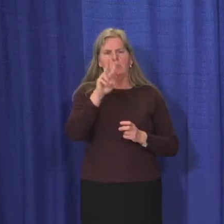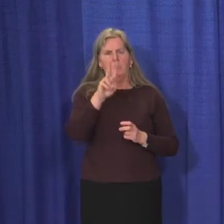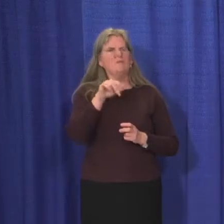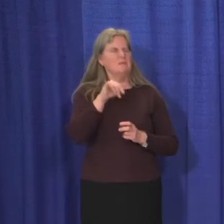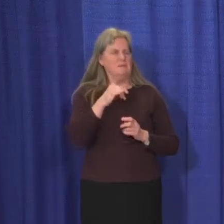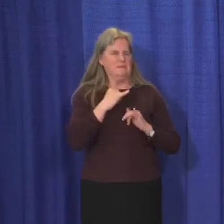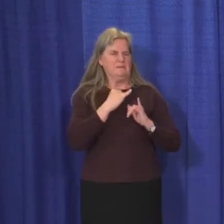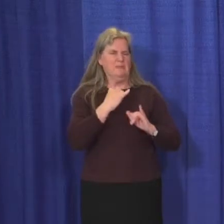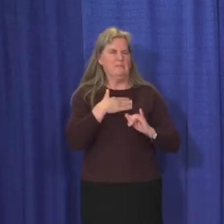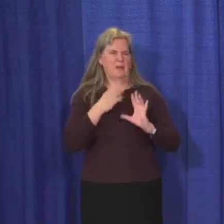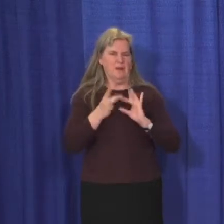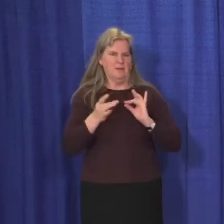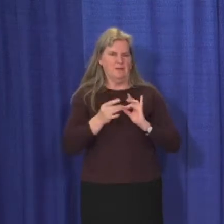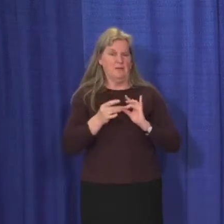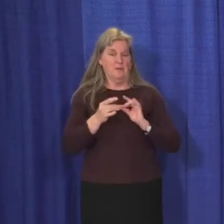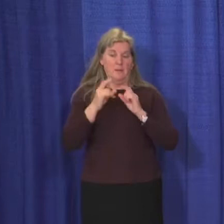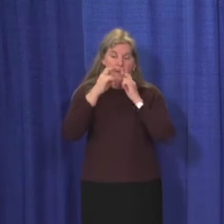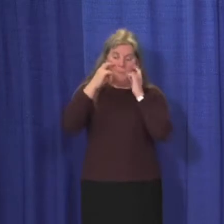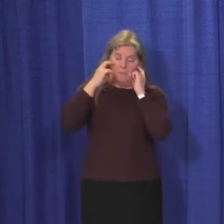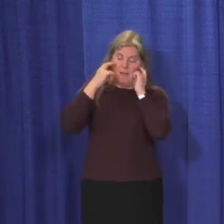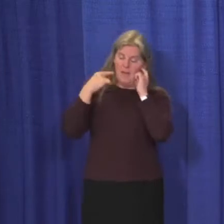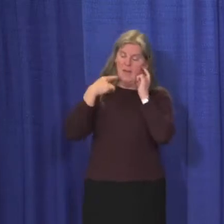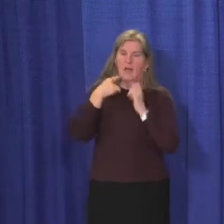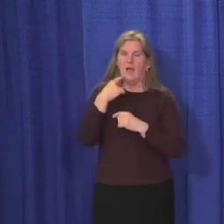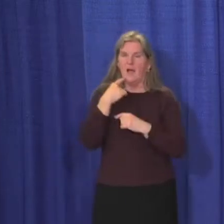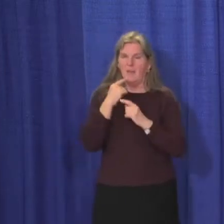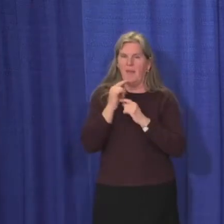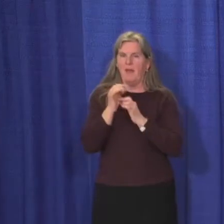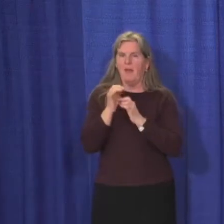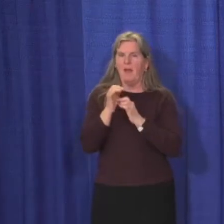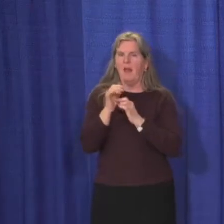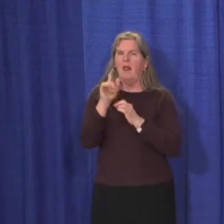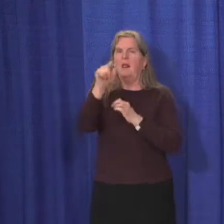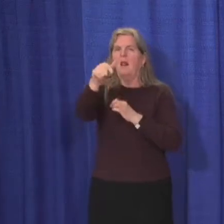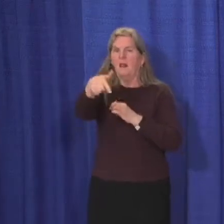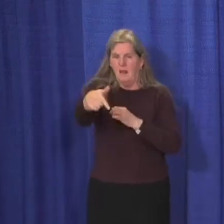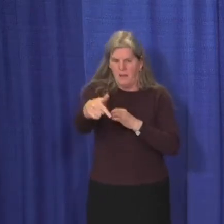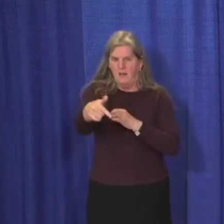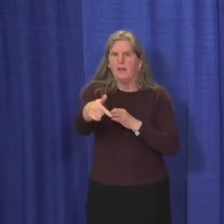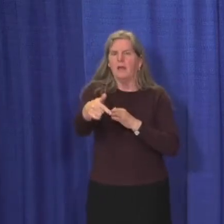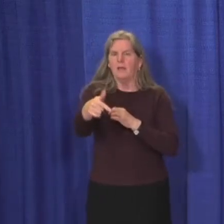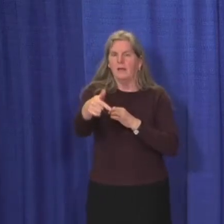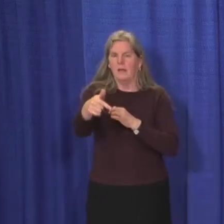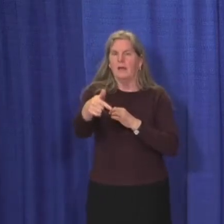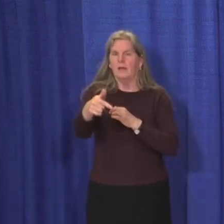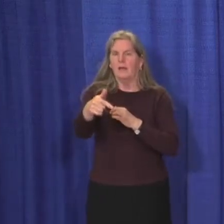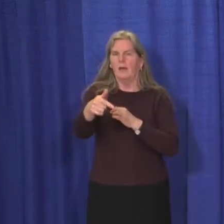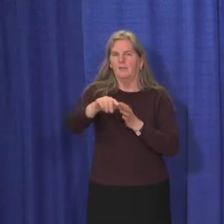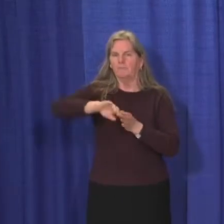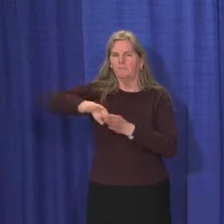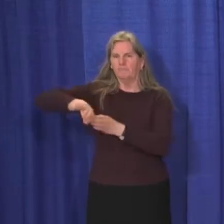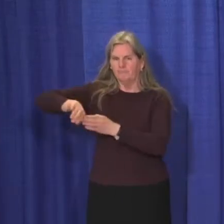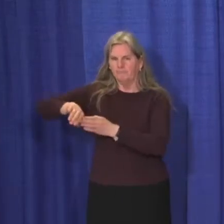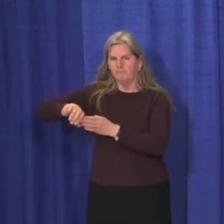said. I see masks as a later lifting